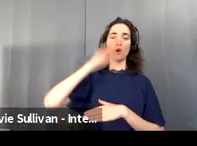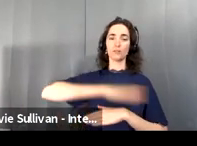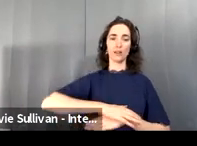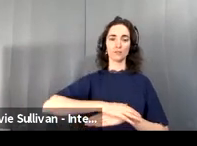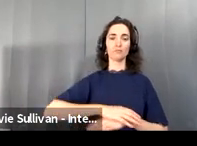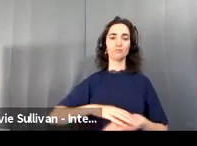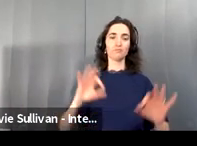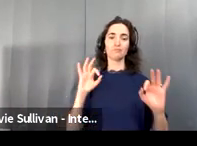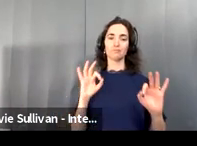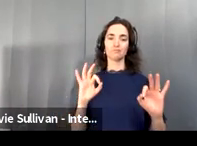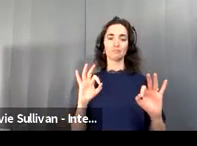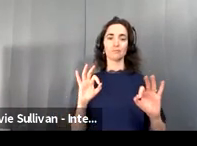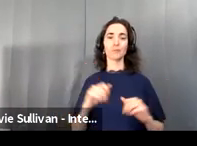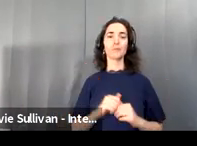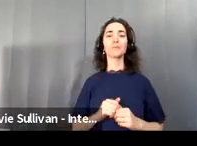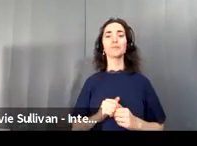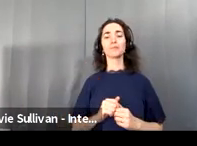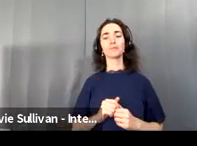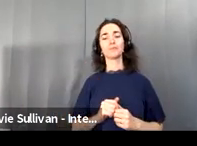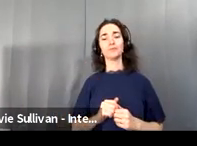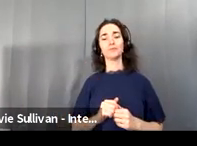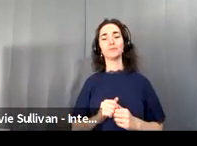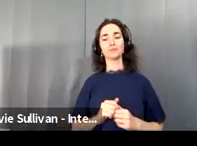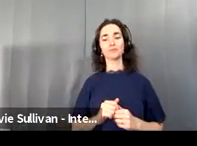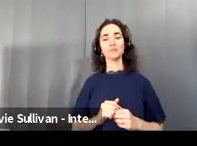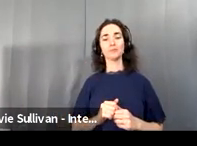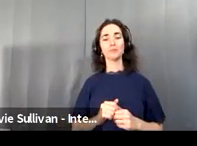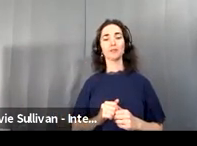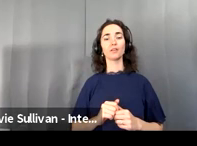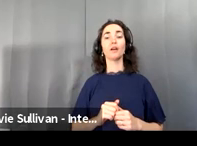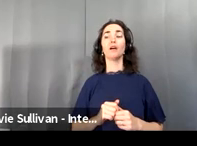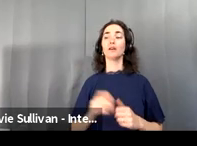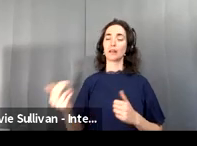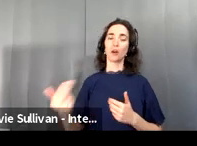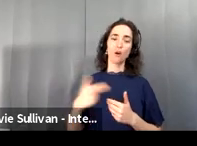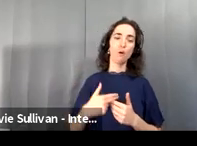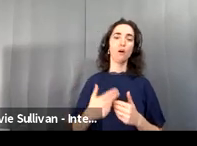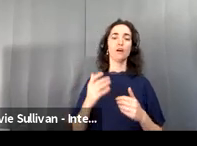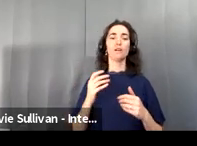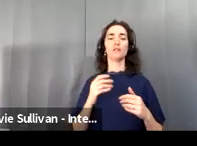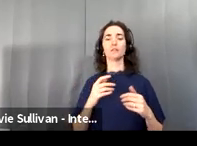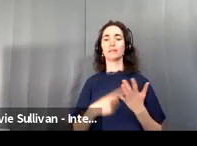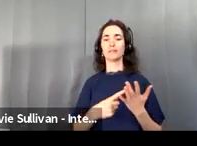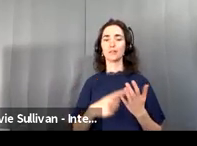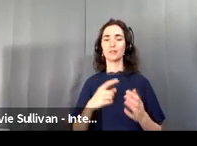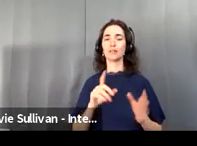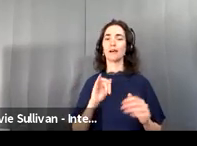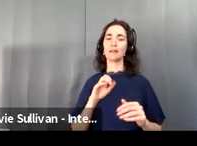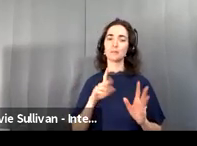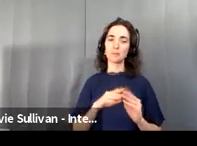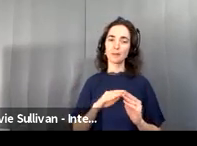it off for attendant IEP meetings and talking about the transition plan and that sort of thing.